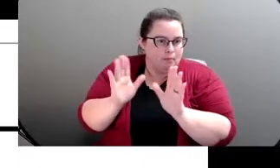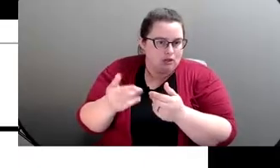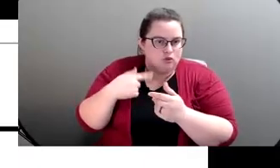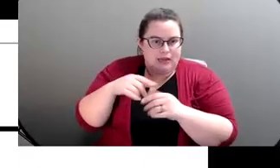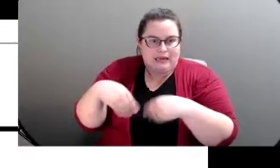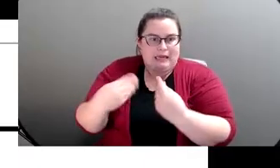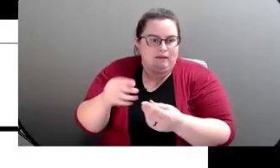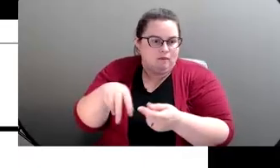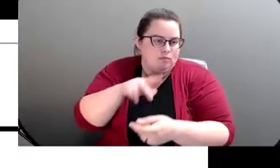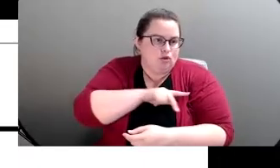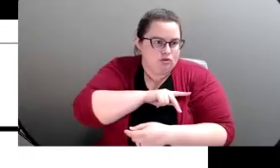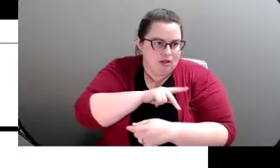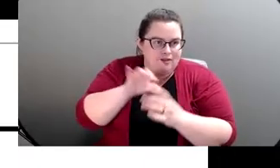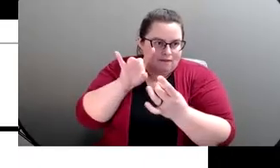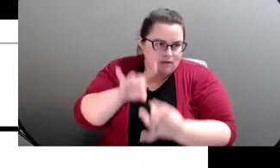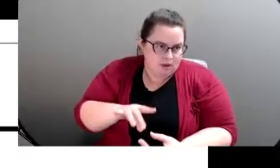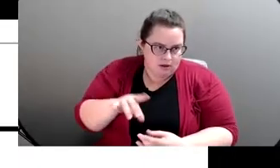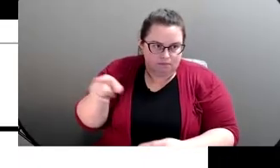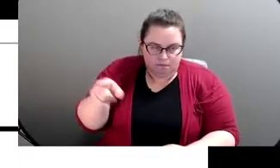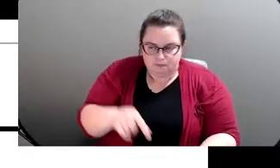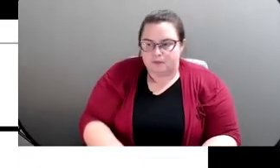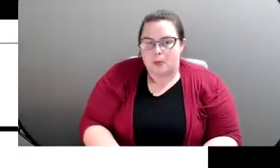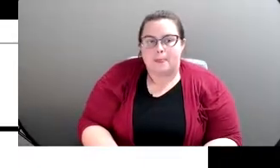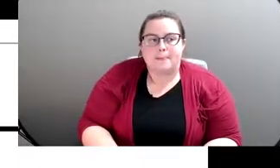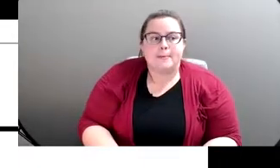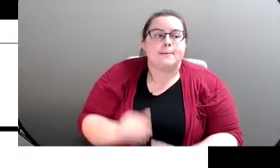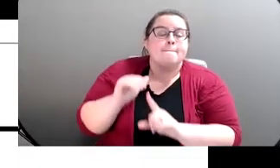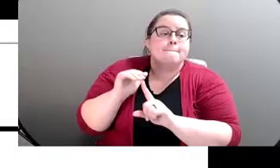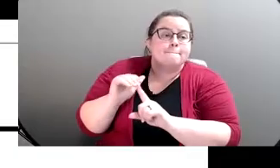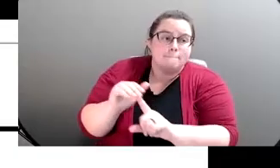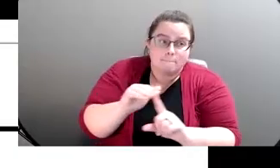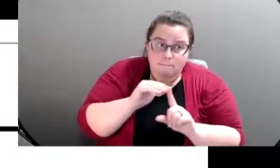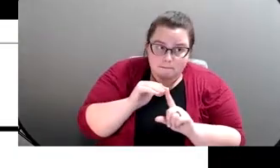As a reminder, when you are using rubrics, though,